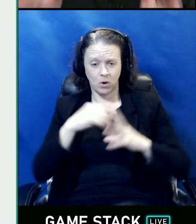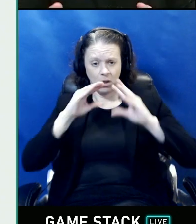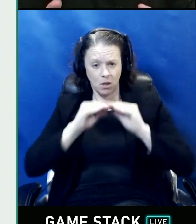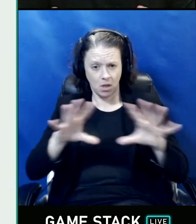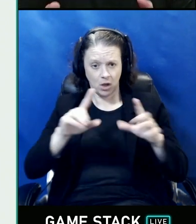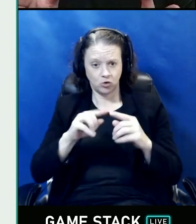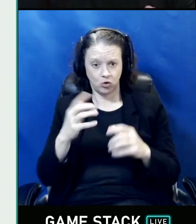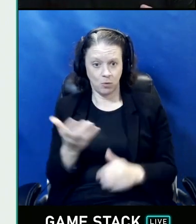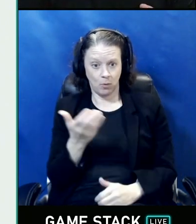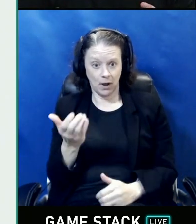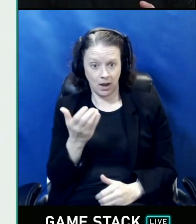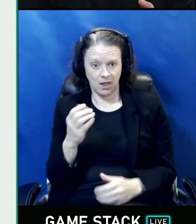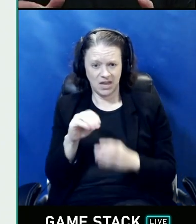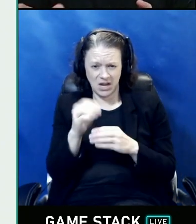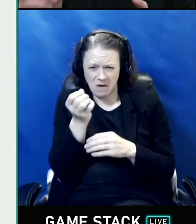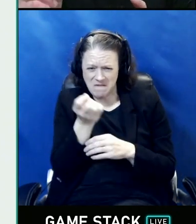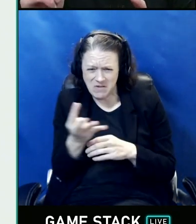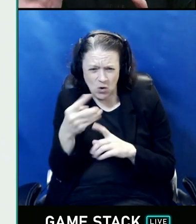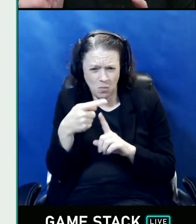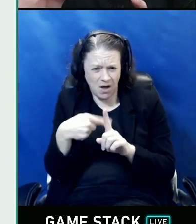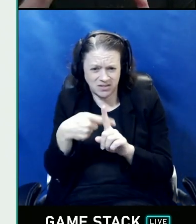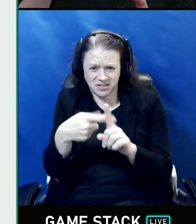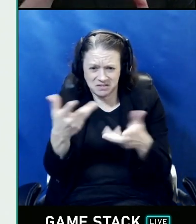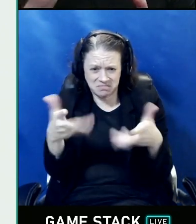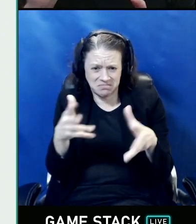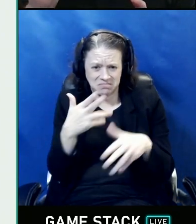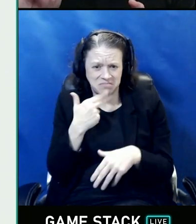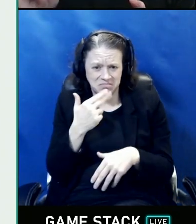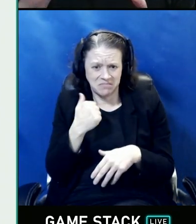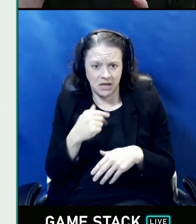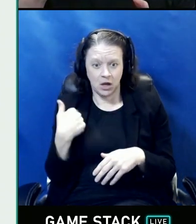months, and we did this work simultaneously with a major